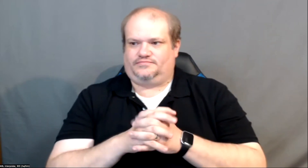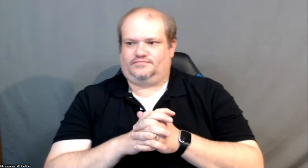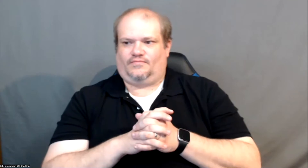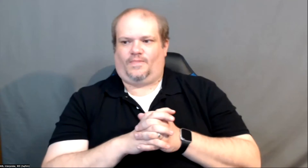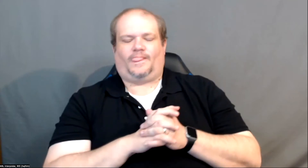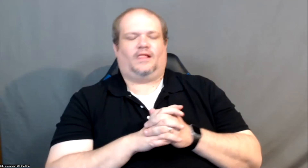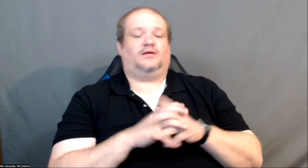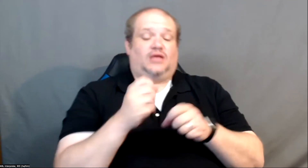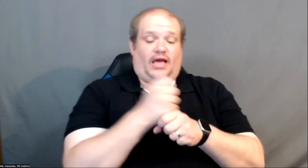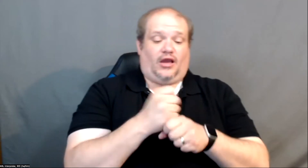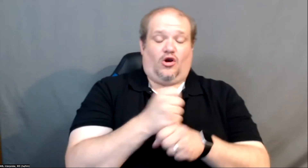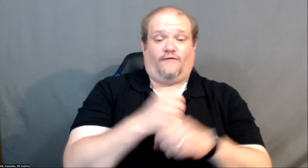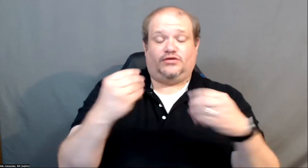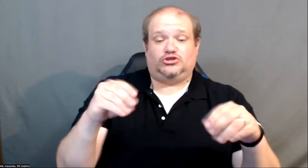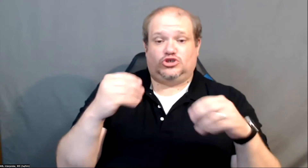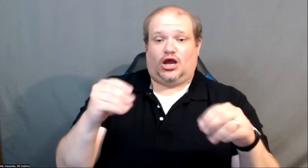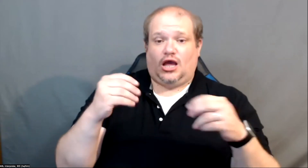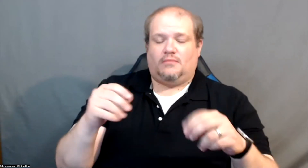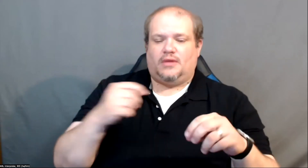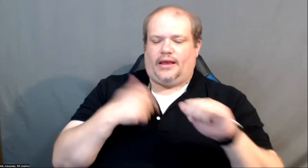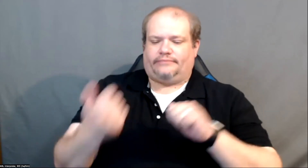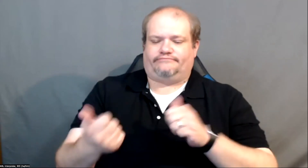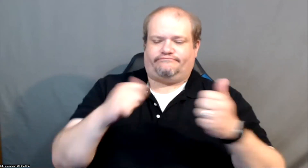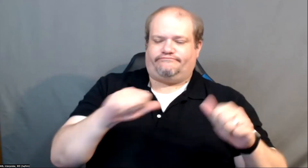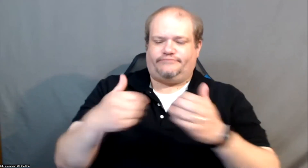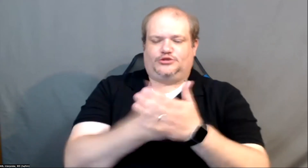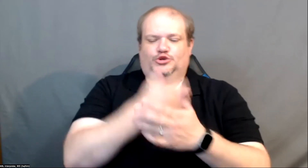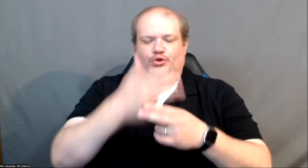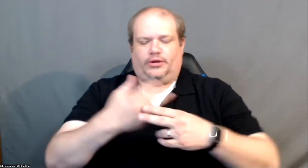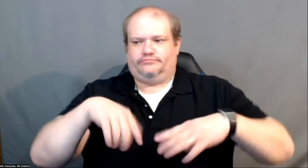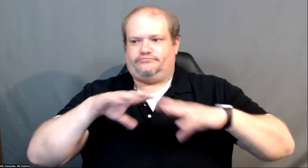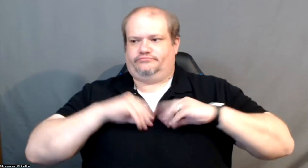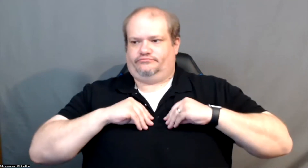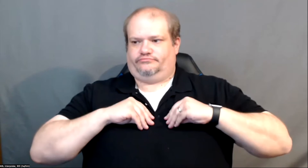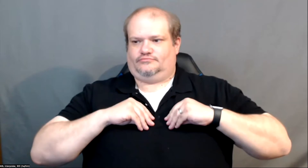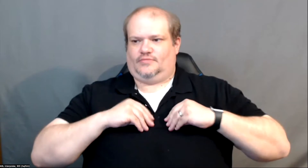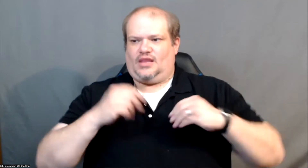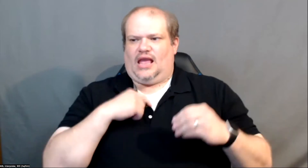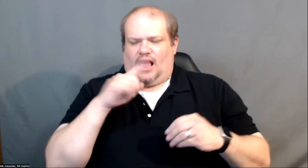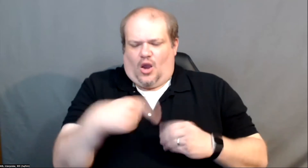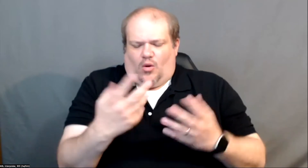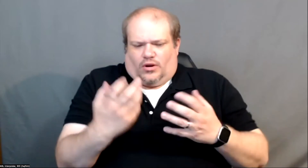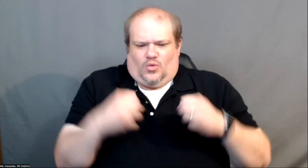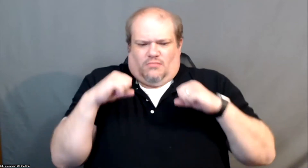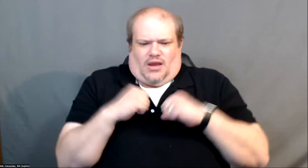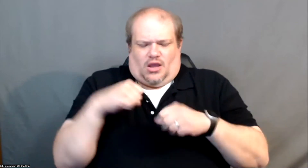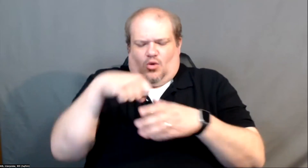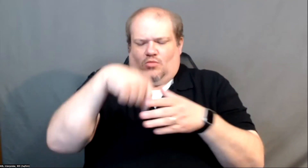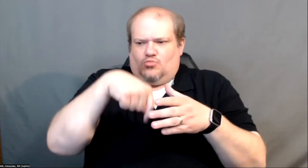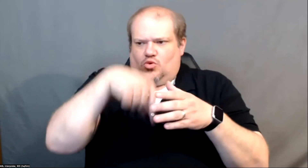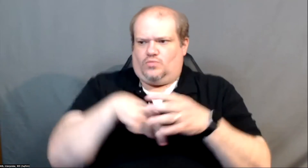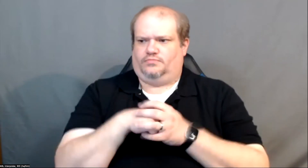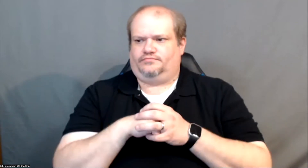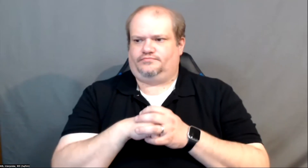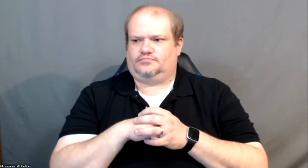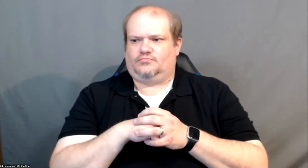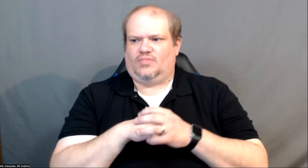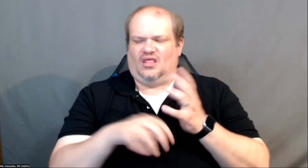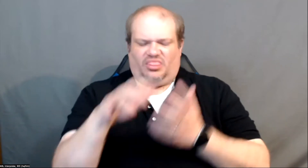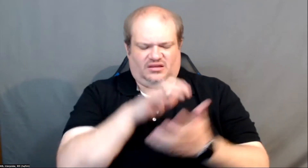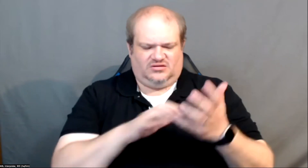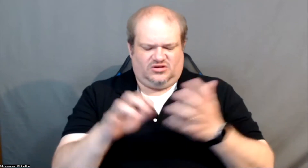At coffee shops, I take on a new baptism. I just want my cold brew. The jumbled pieces of genealogy